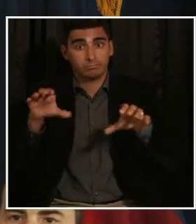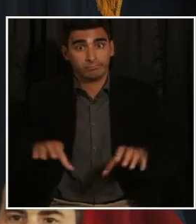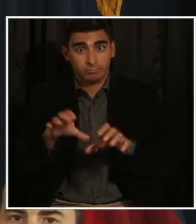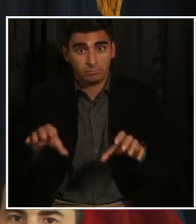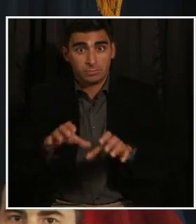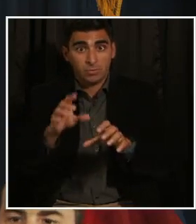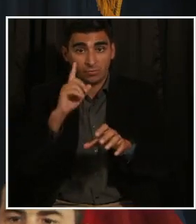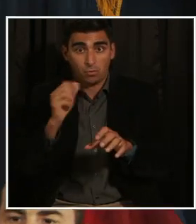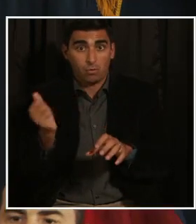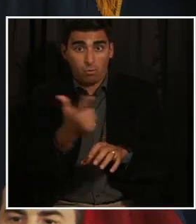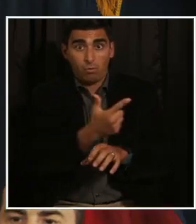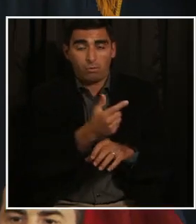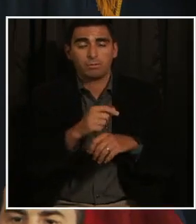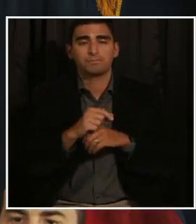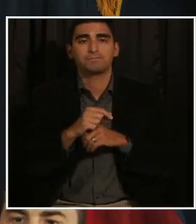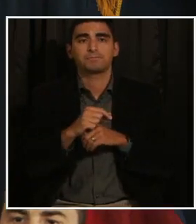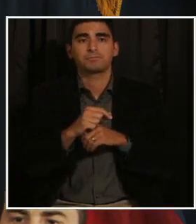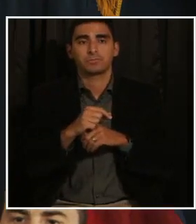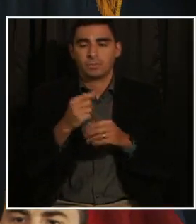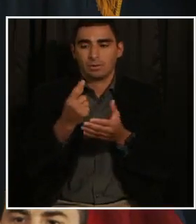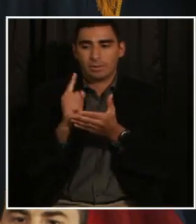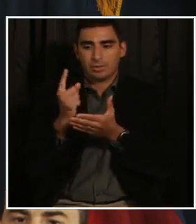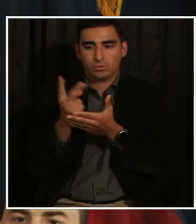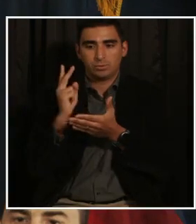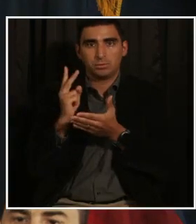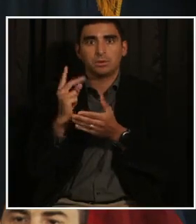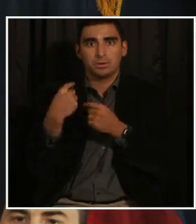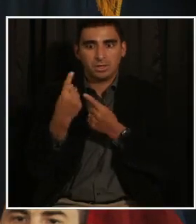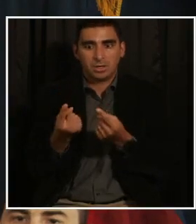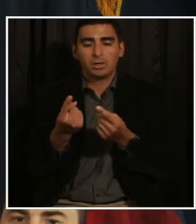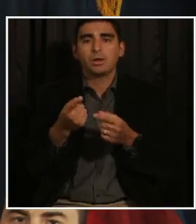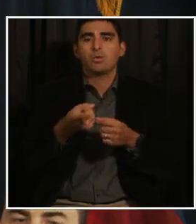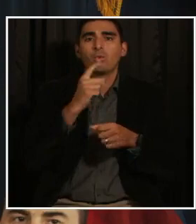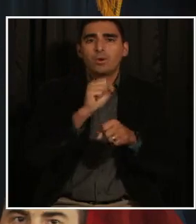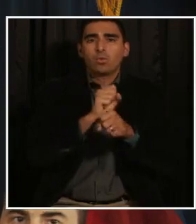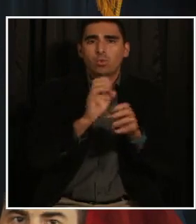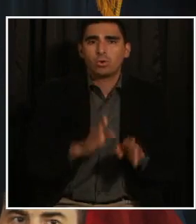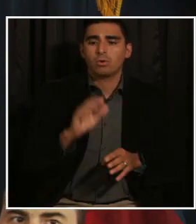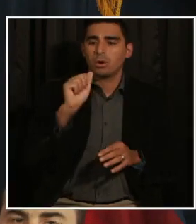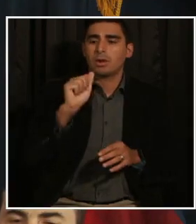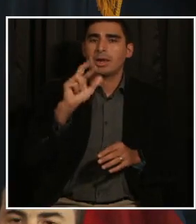in the last week alone employers including aero electronics here in colorado northwestern